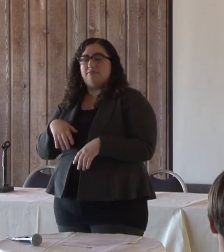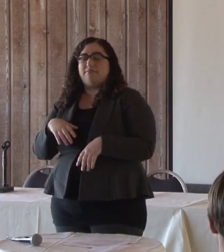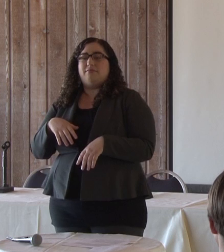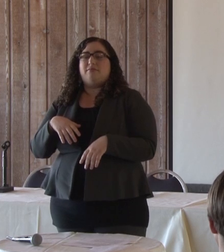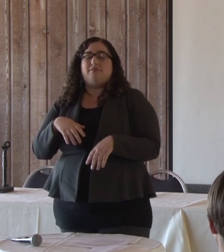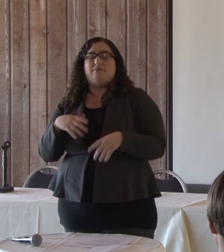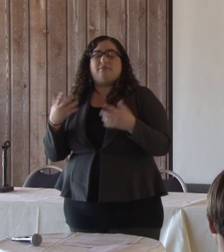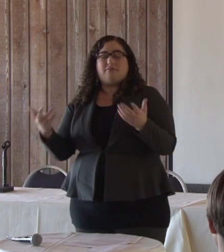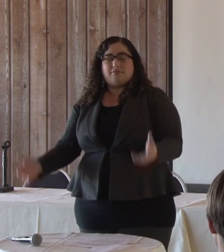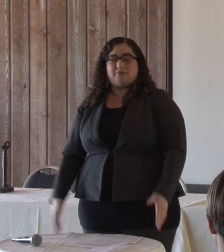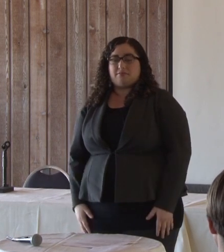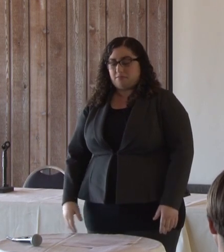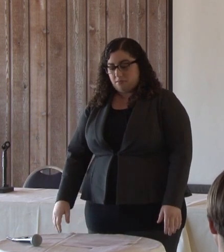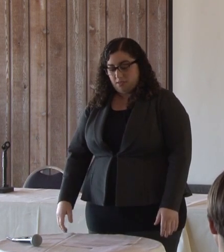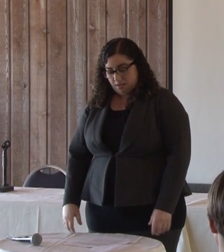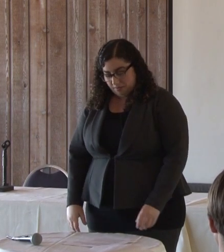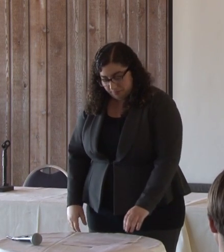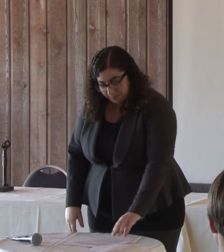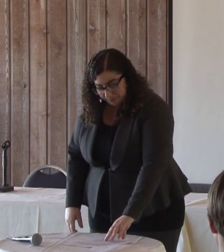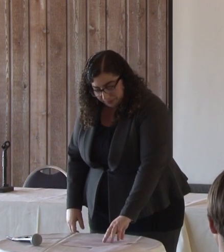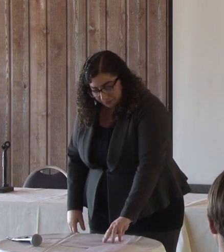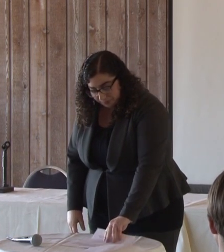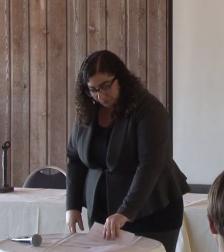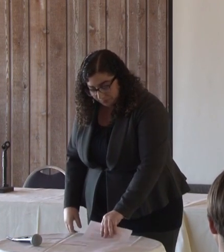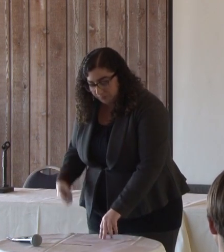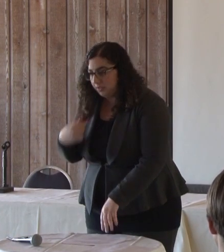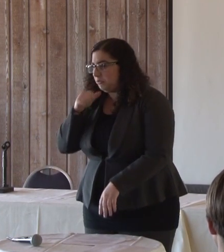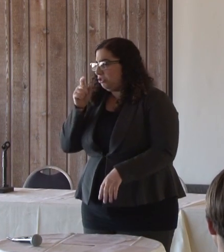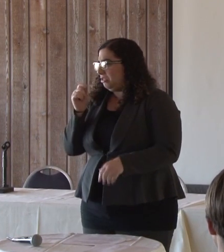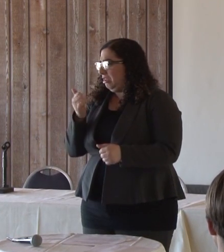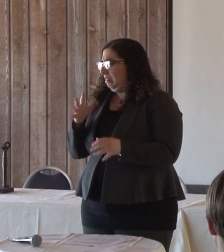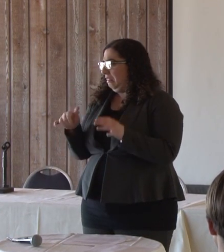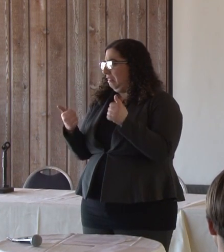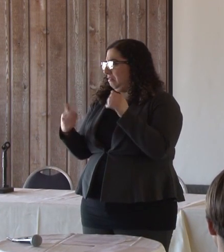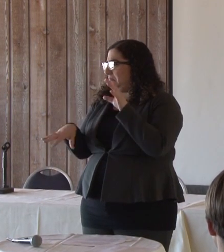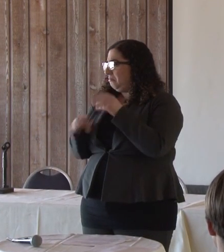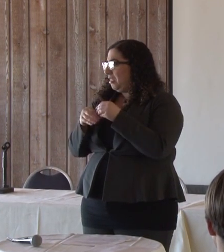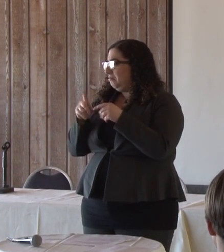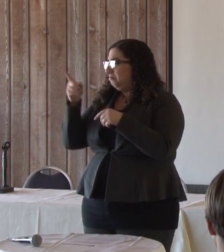If you have an interpreter there please. Utilize the interpreter to communicate with them.